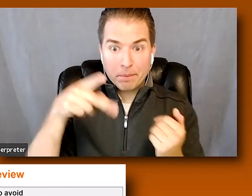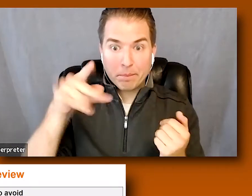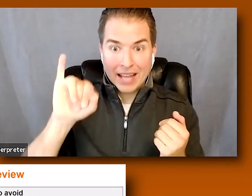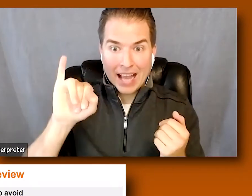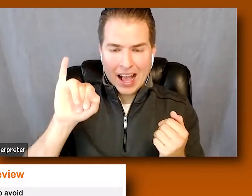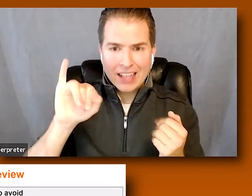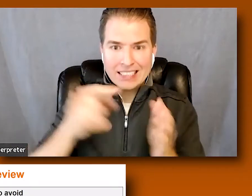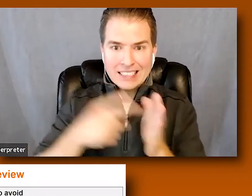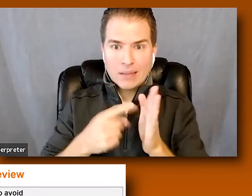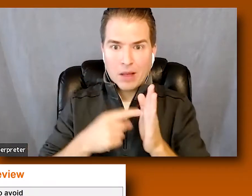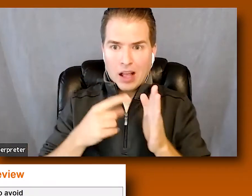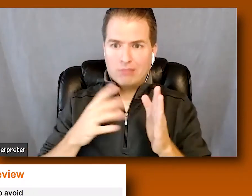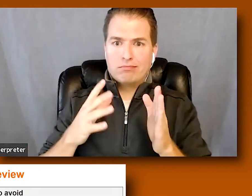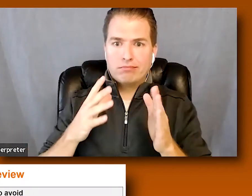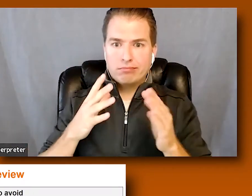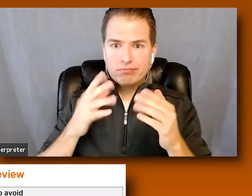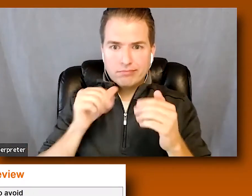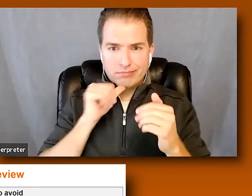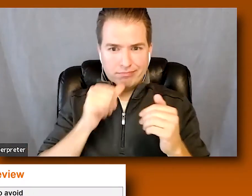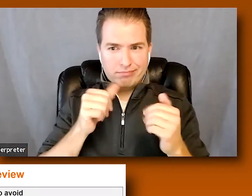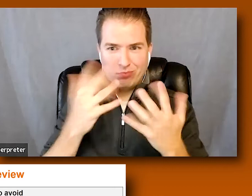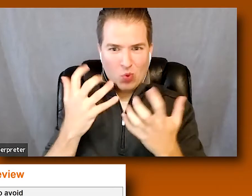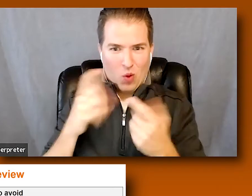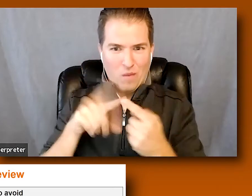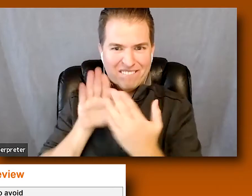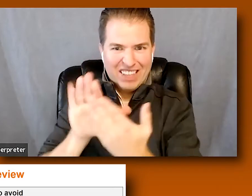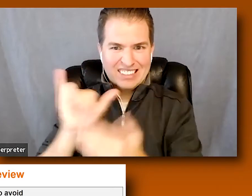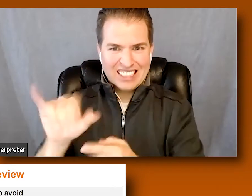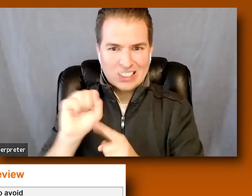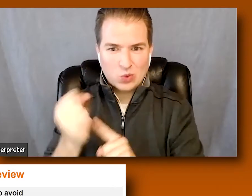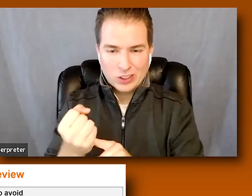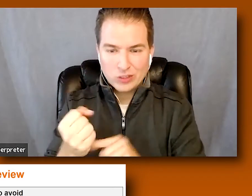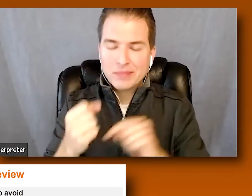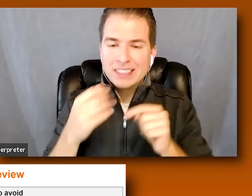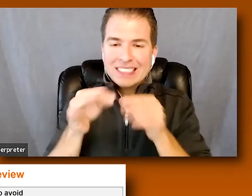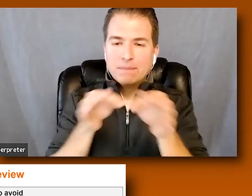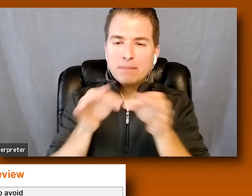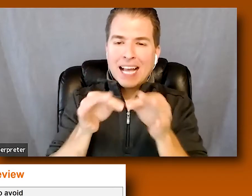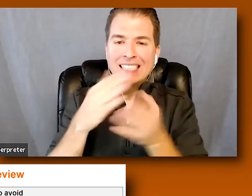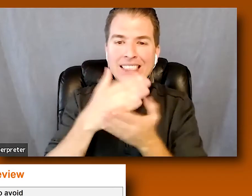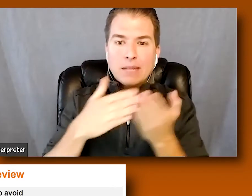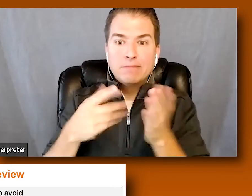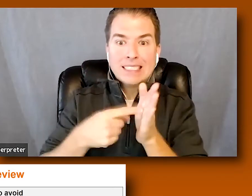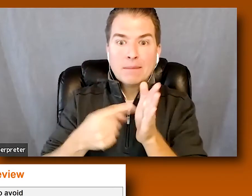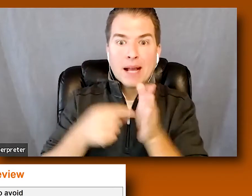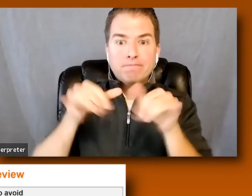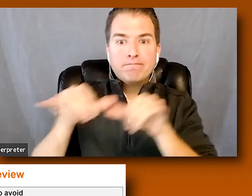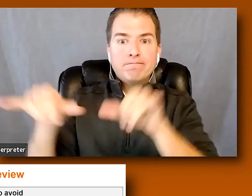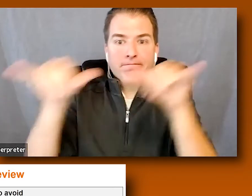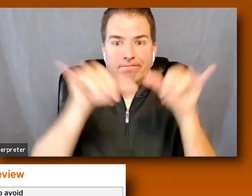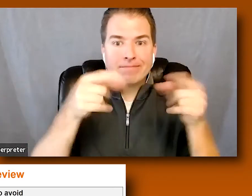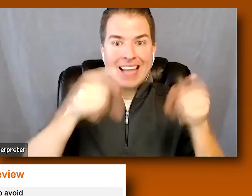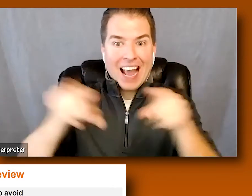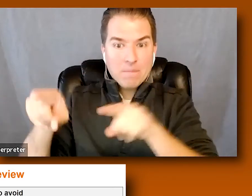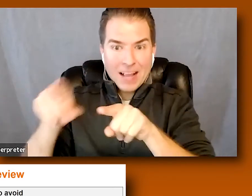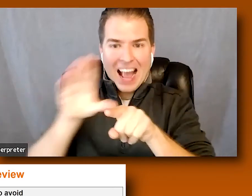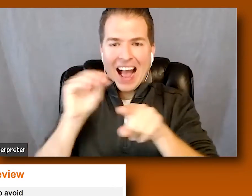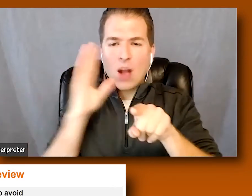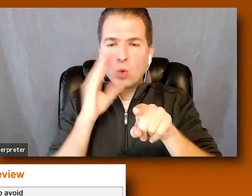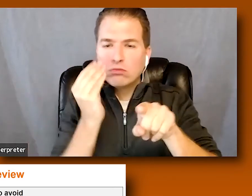There are common things that happen that I just want to go over and I also provided how we can avoid those.